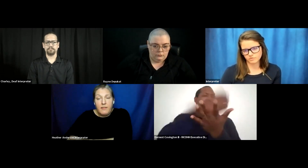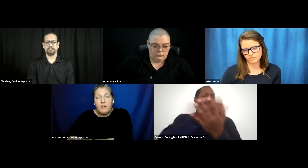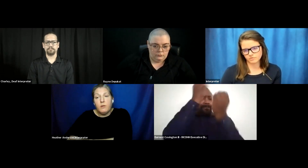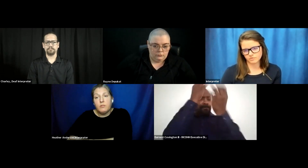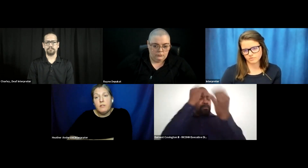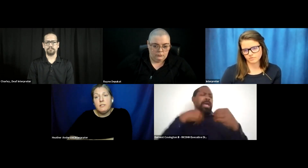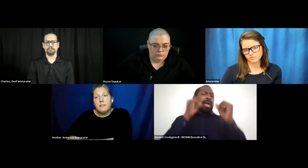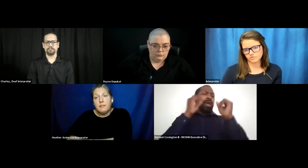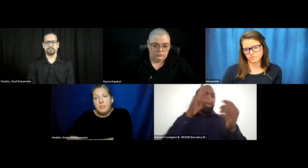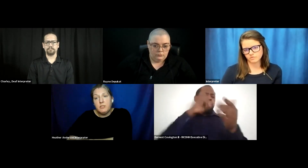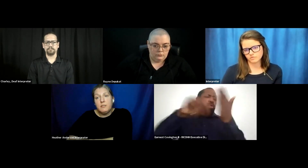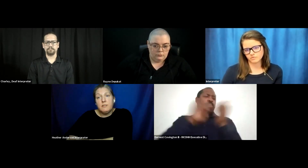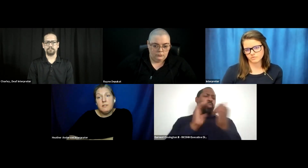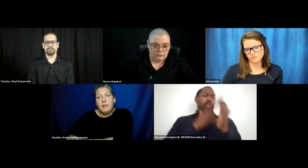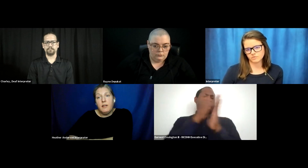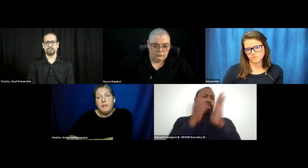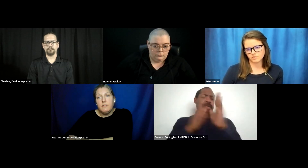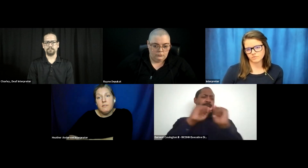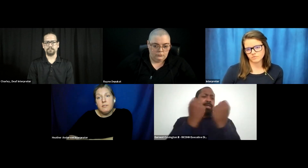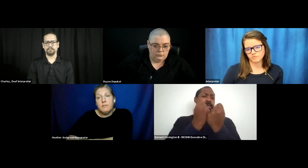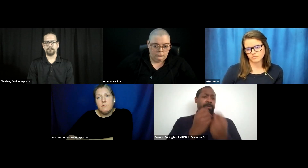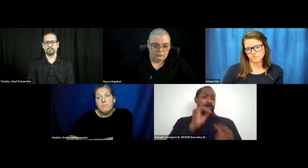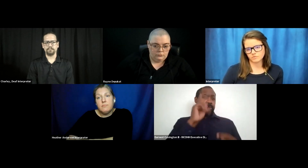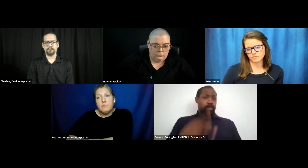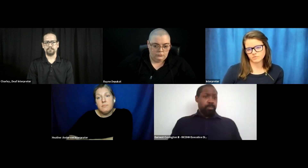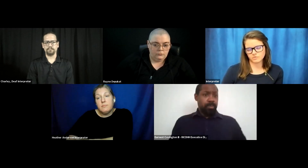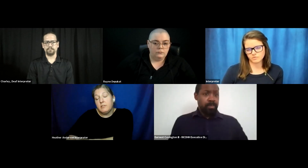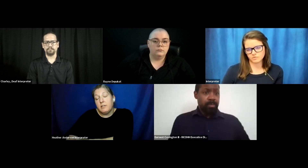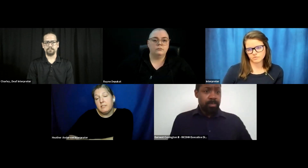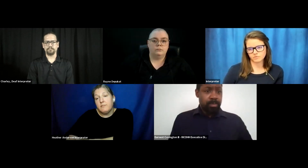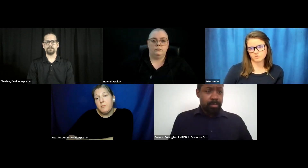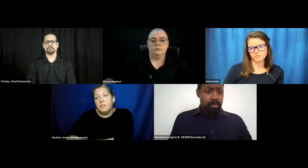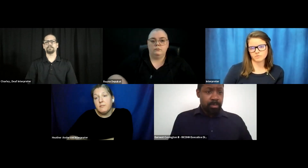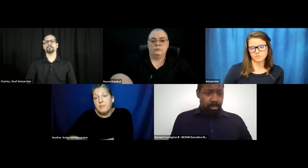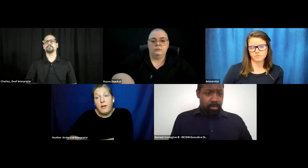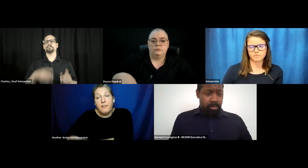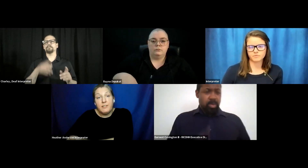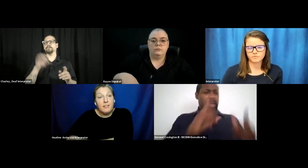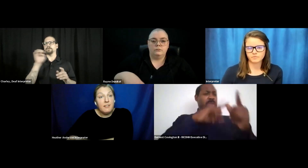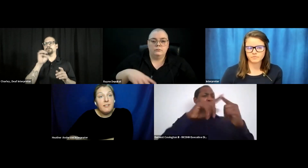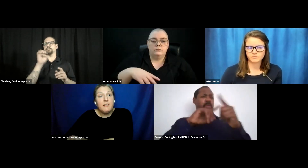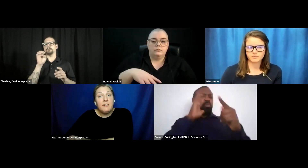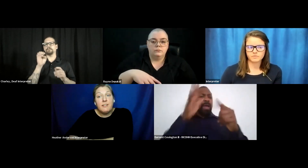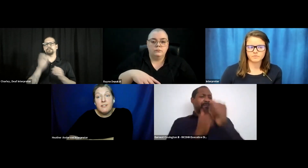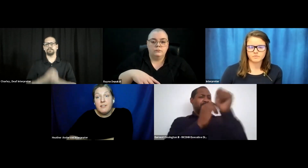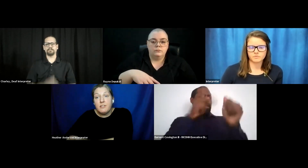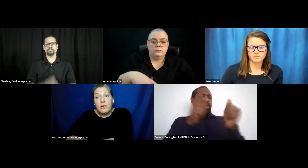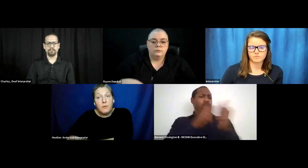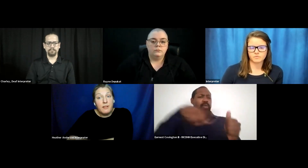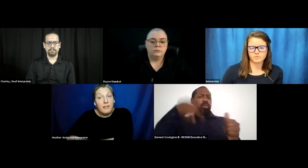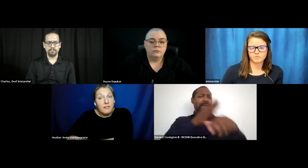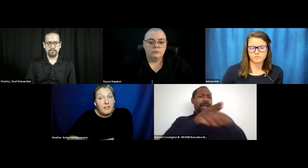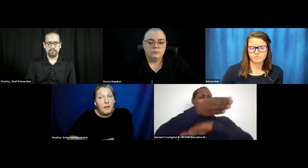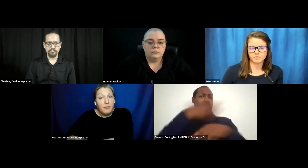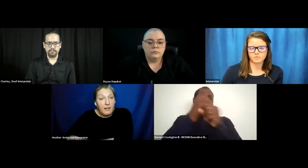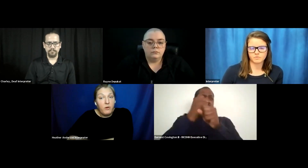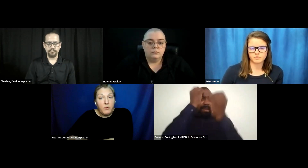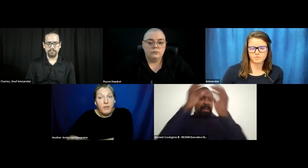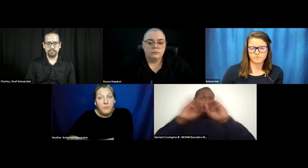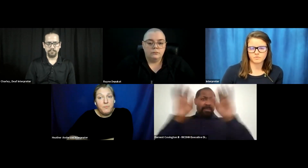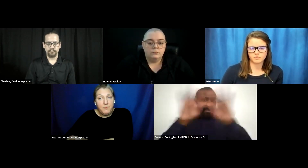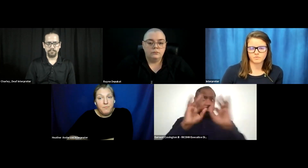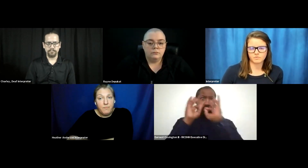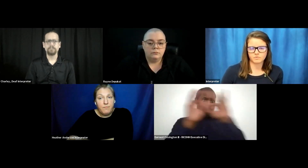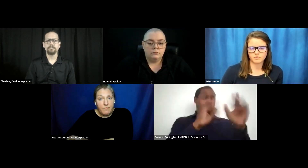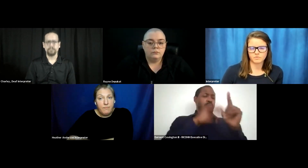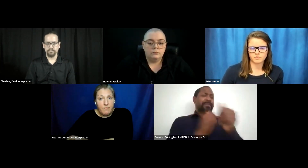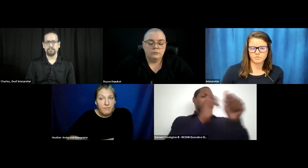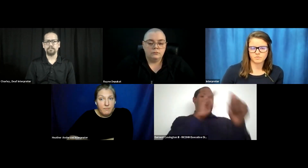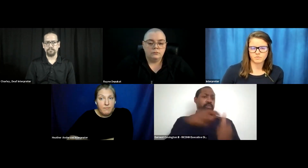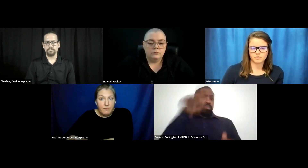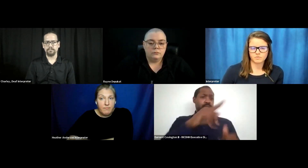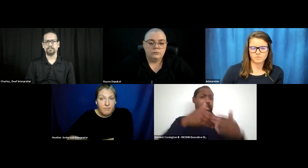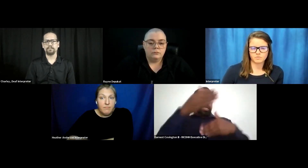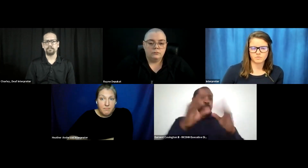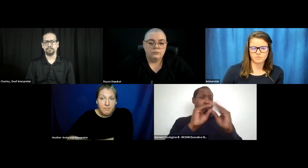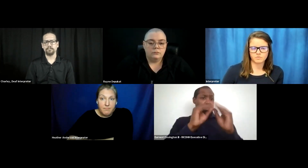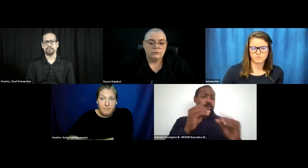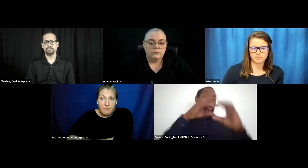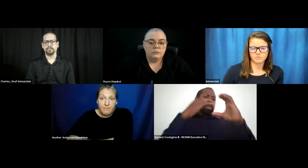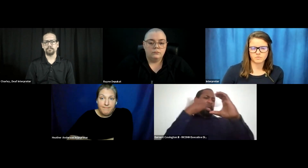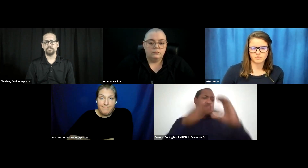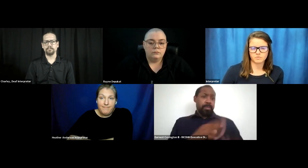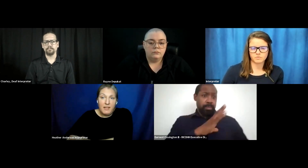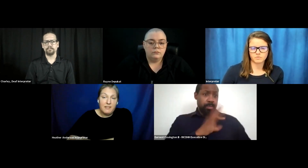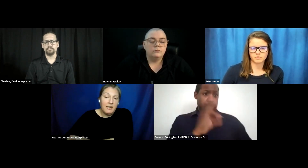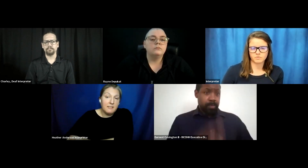And I could go straight to the commission and collect information, so I have to check with legal and I will follow up with you